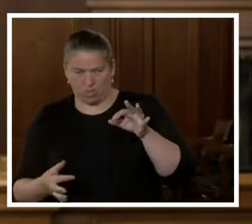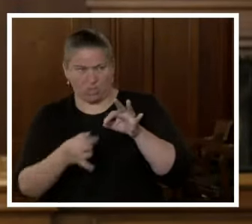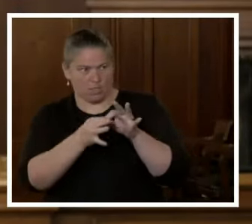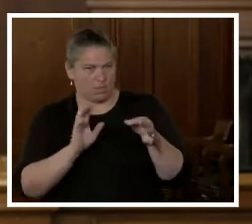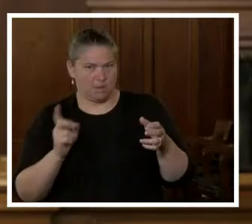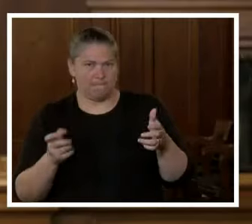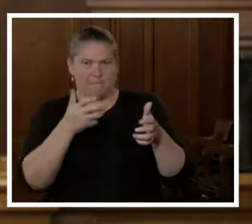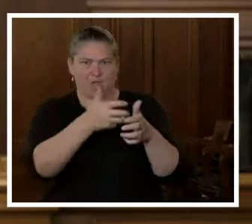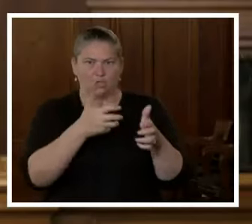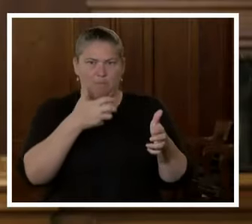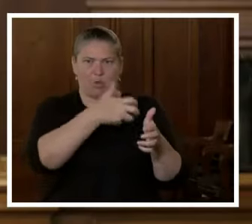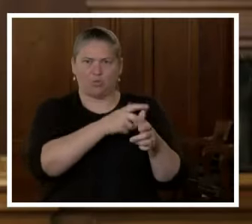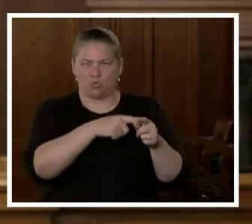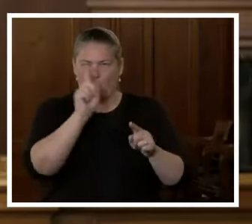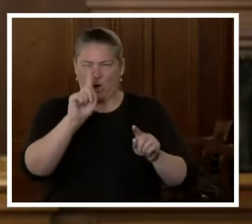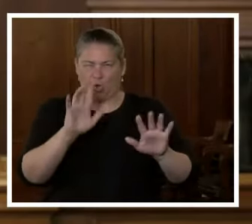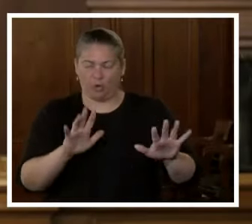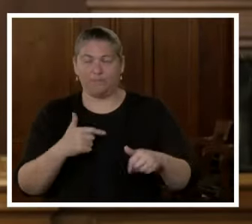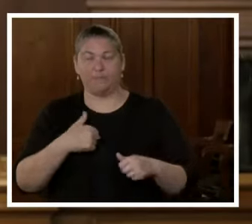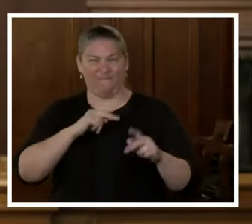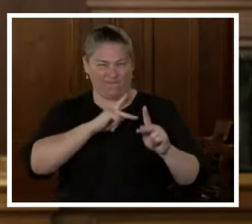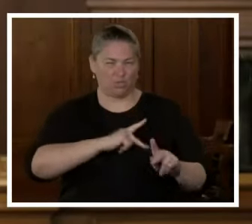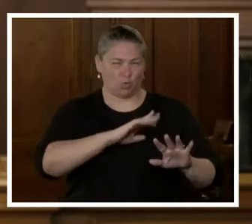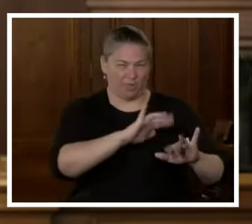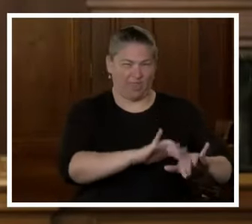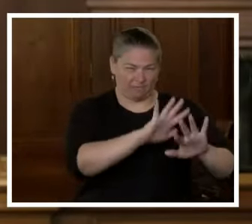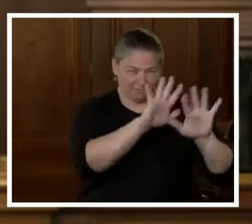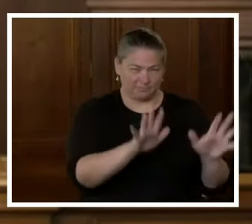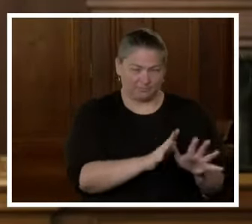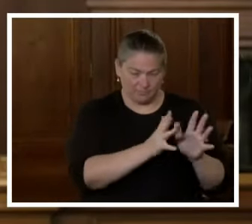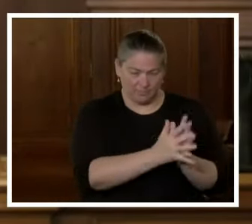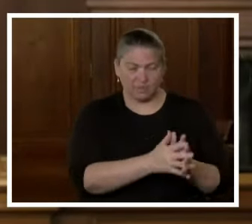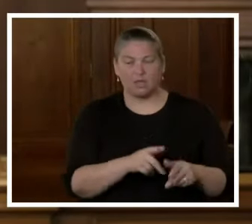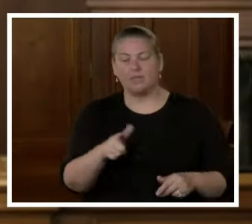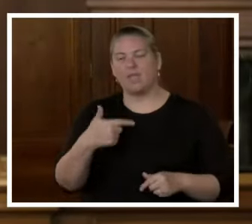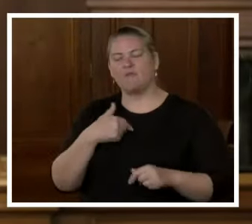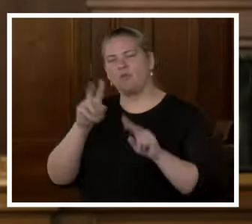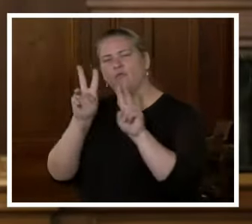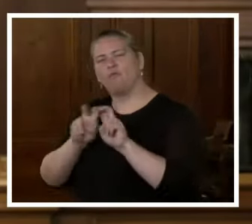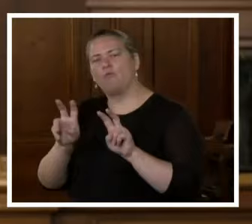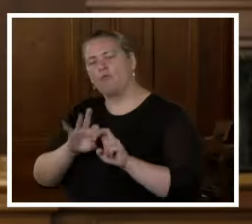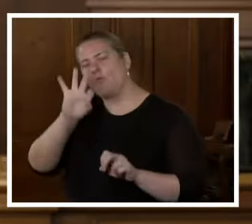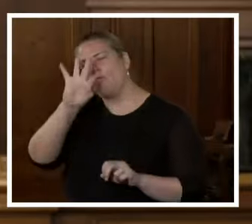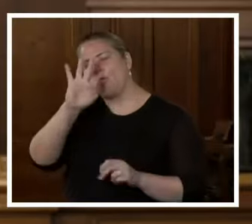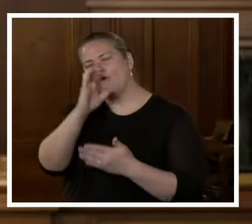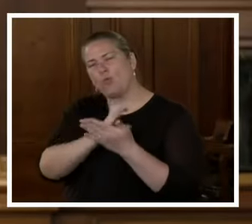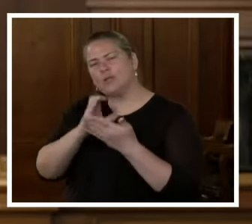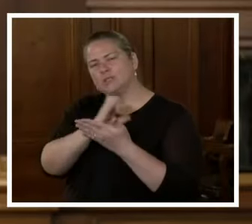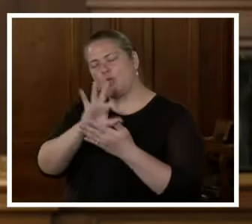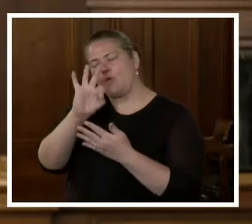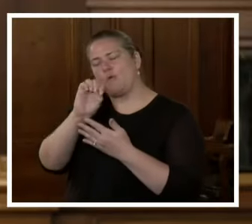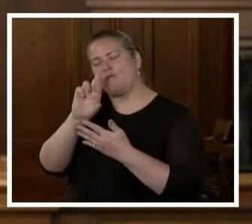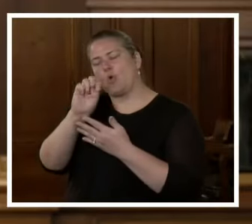CERTAINLY FRIDAY, WE CAN GET A CLEARER PICTURE OF THE BULLET FRAGMENTS AND THAT.